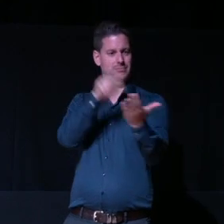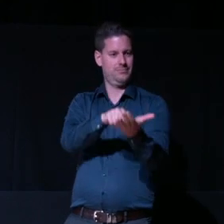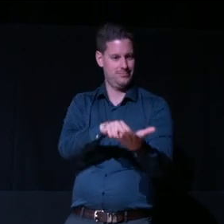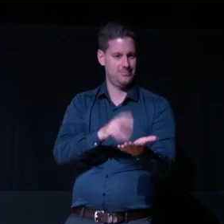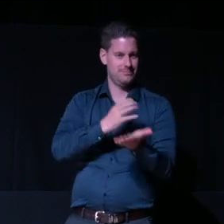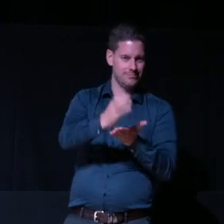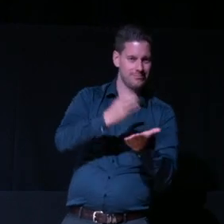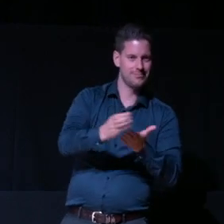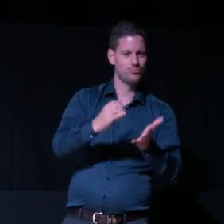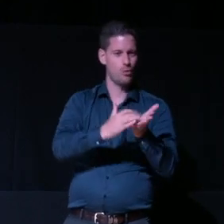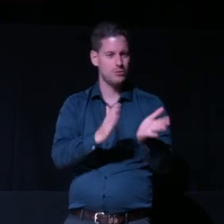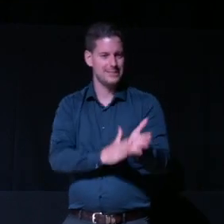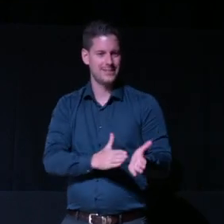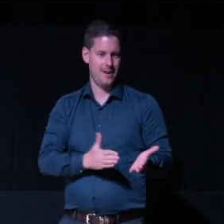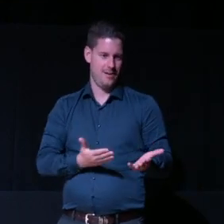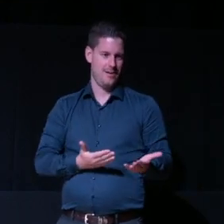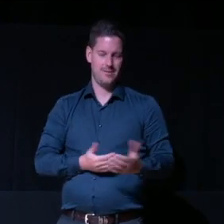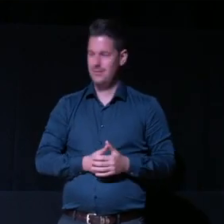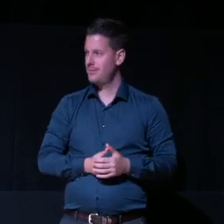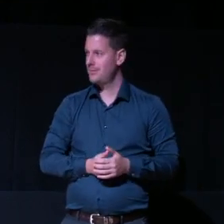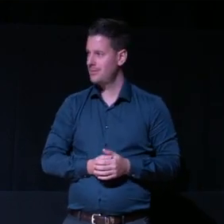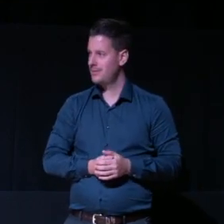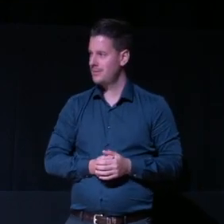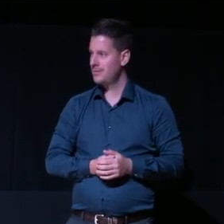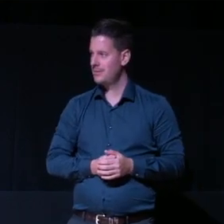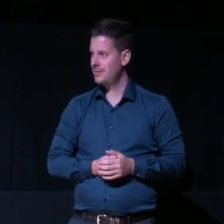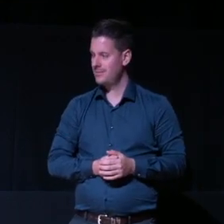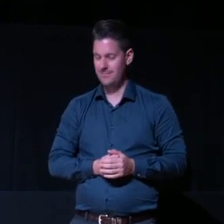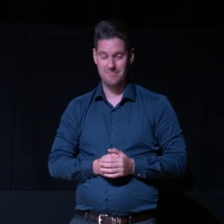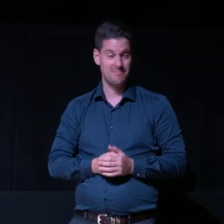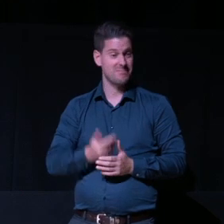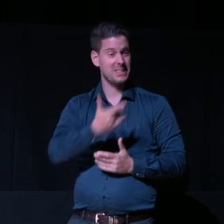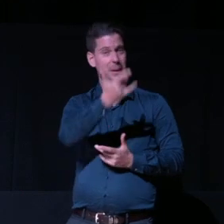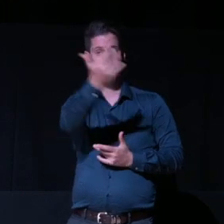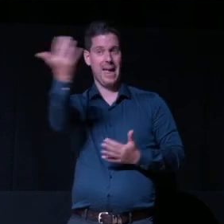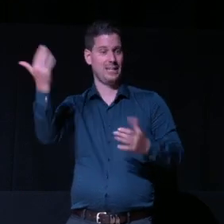And this is this is a discussion that many people are having and I hear it said all of the time.